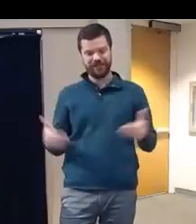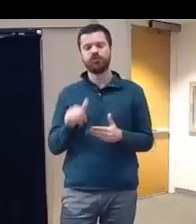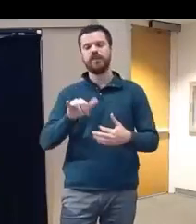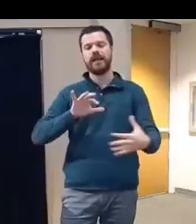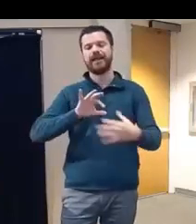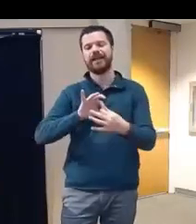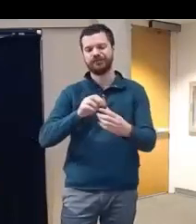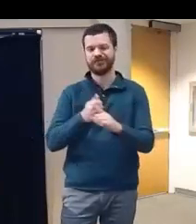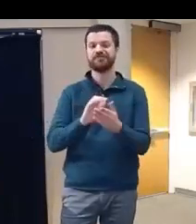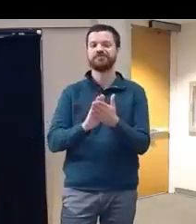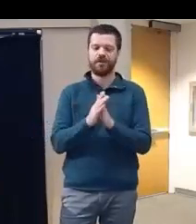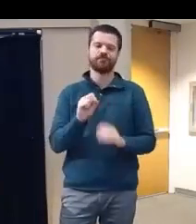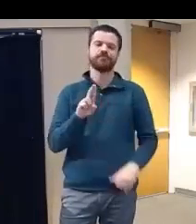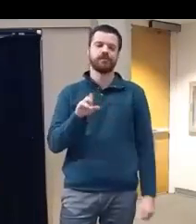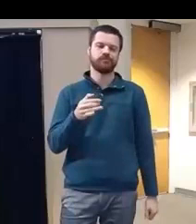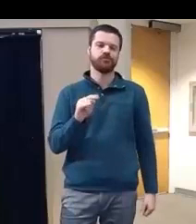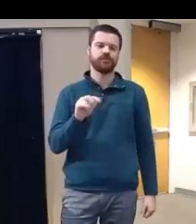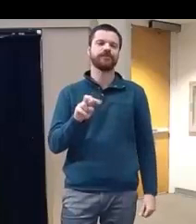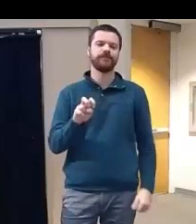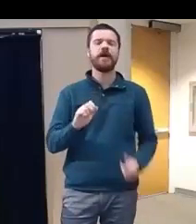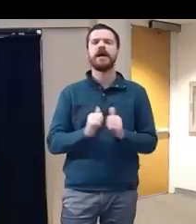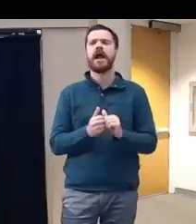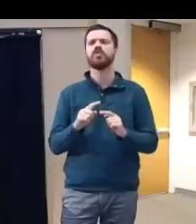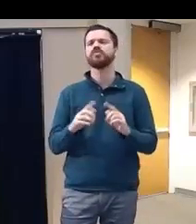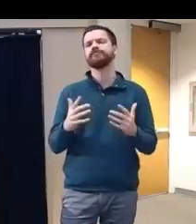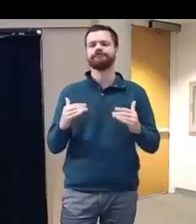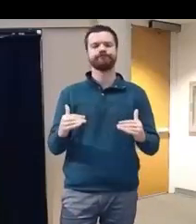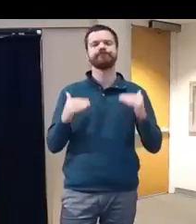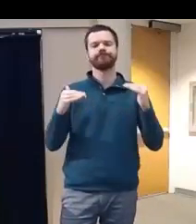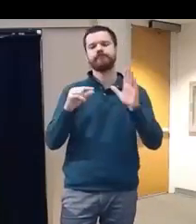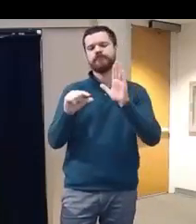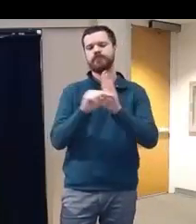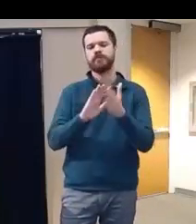is very subjective so how to maybe enhance the grade to be a little bit more objective